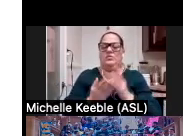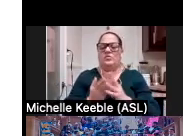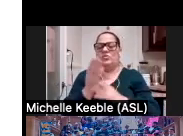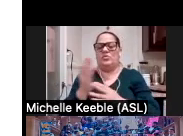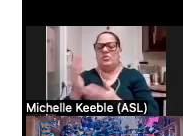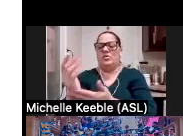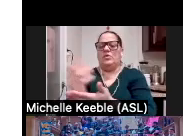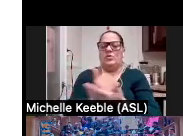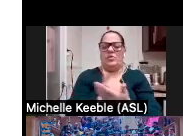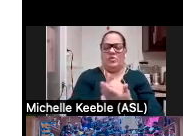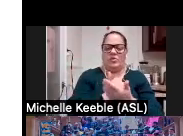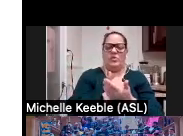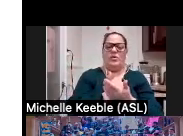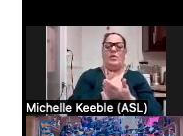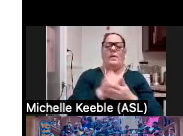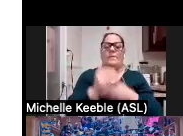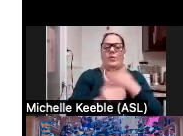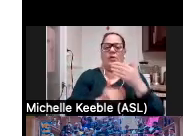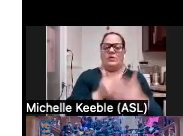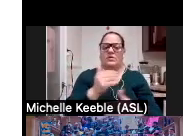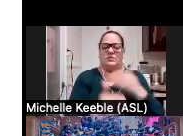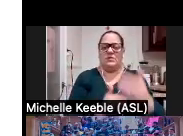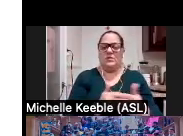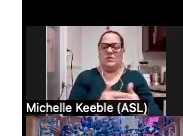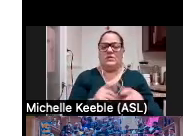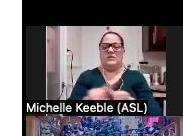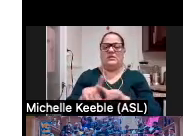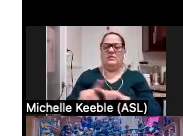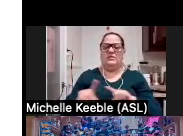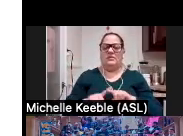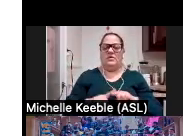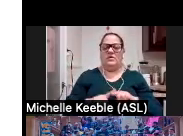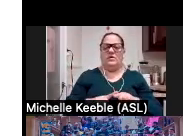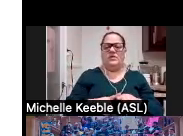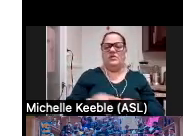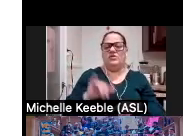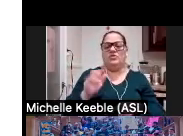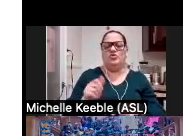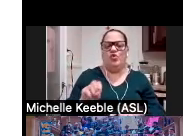curatorial process.” Agnosio Galan and Jordan they both are academic scholars in disability